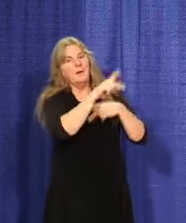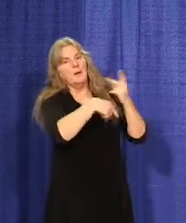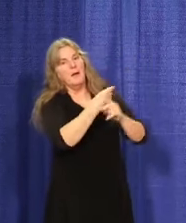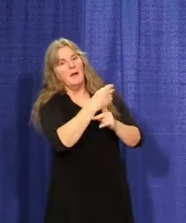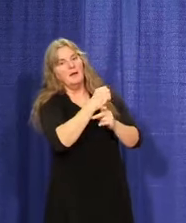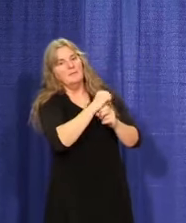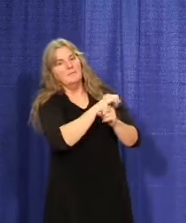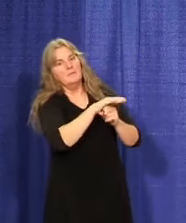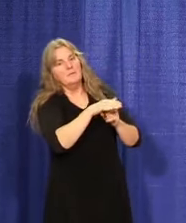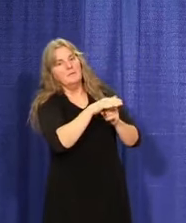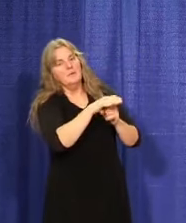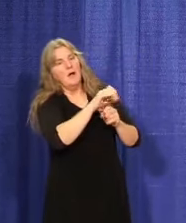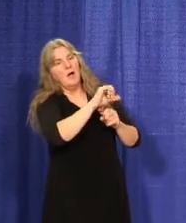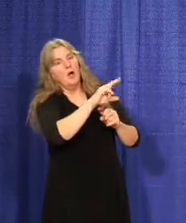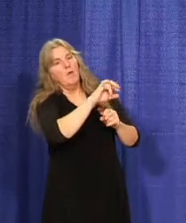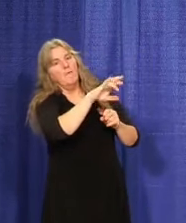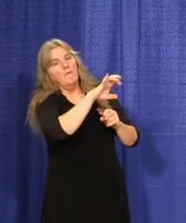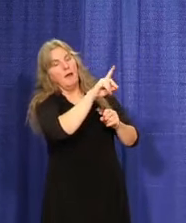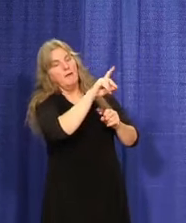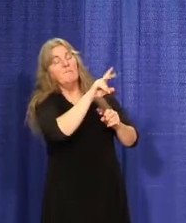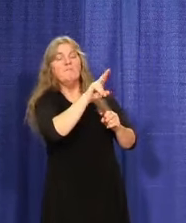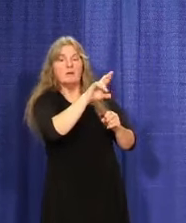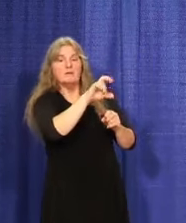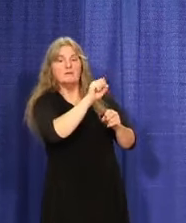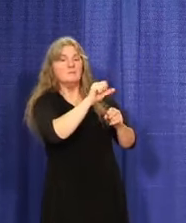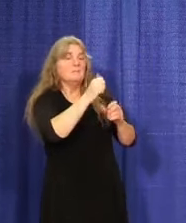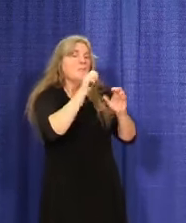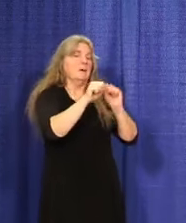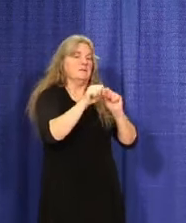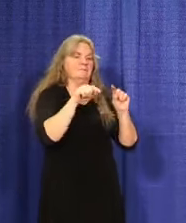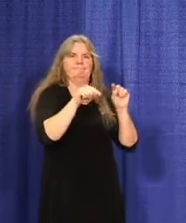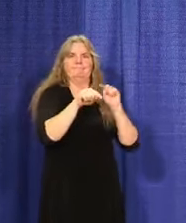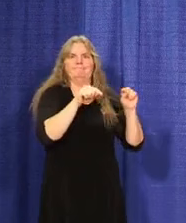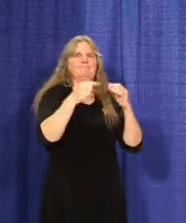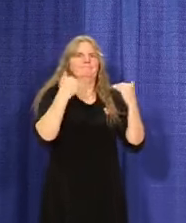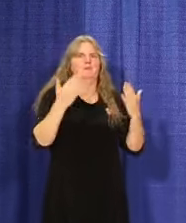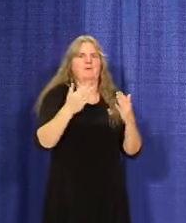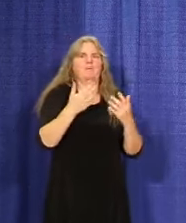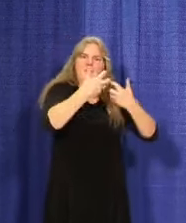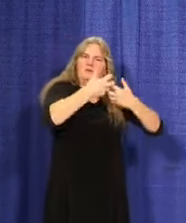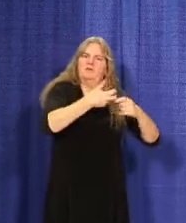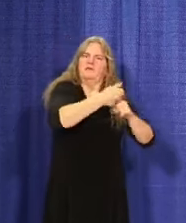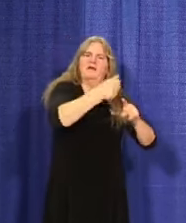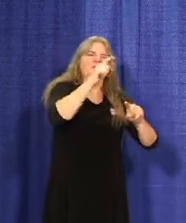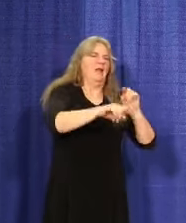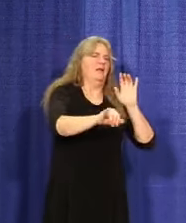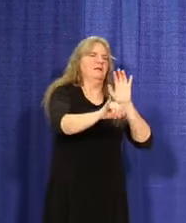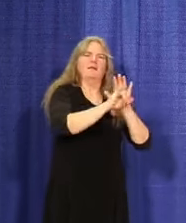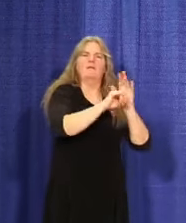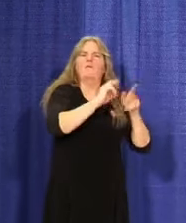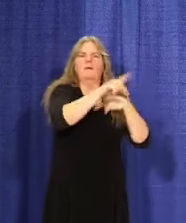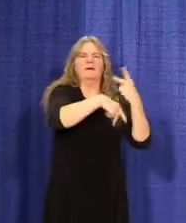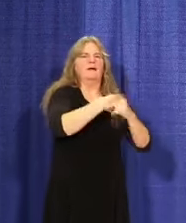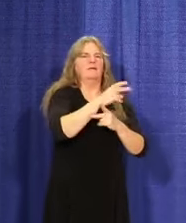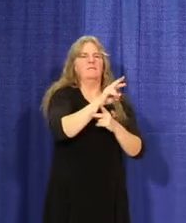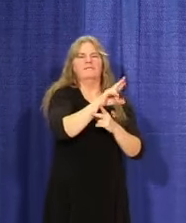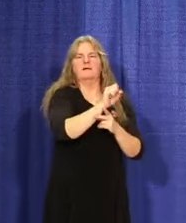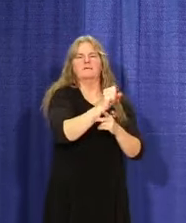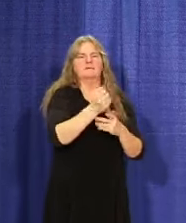summarizes really what comes to our interpretation of this test results.